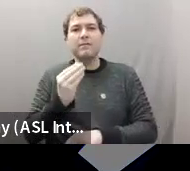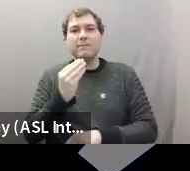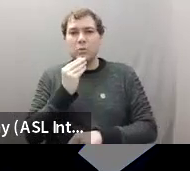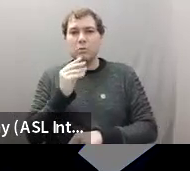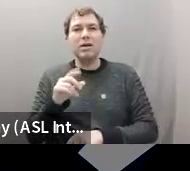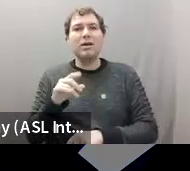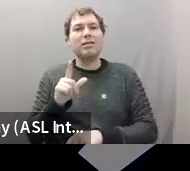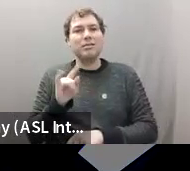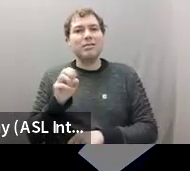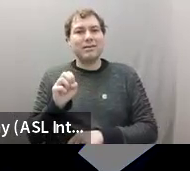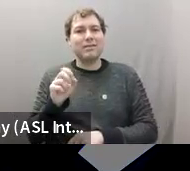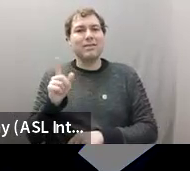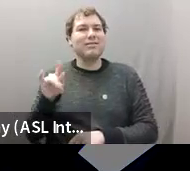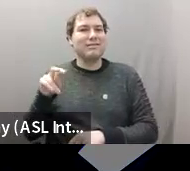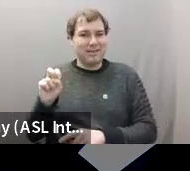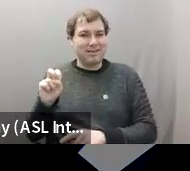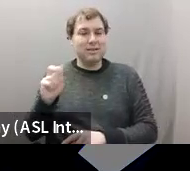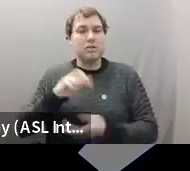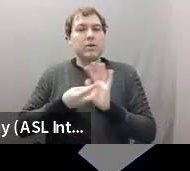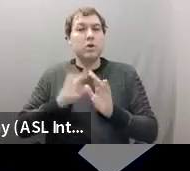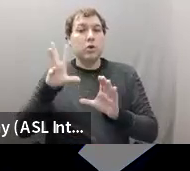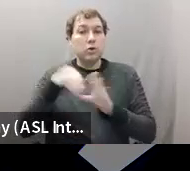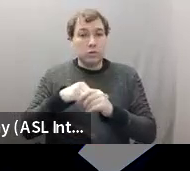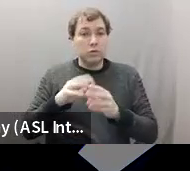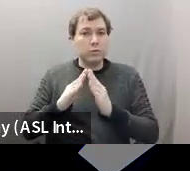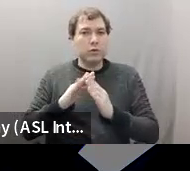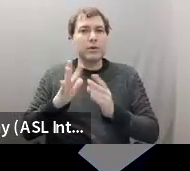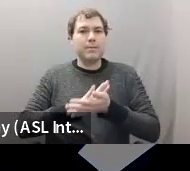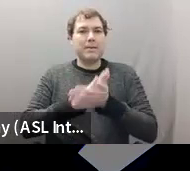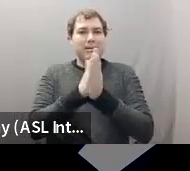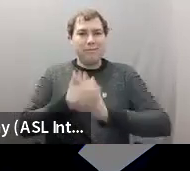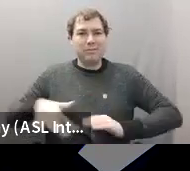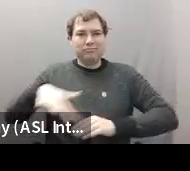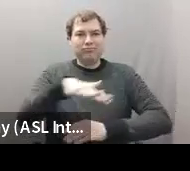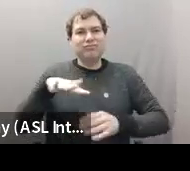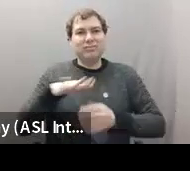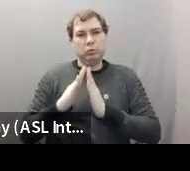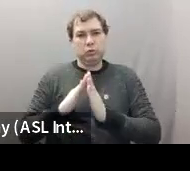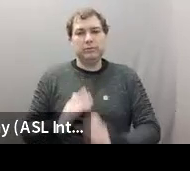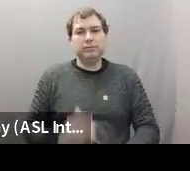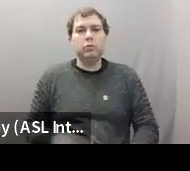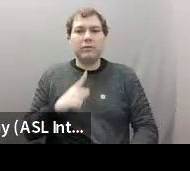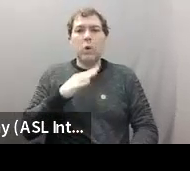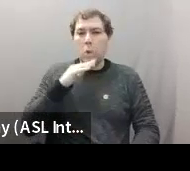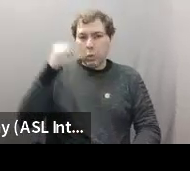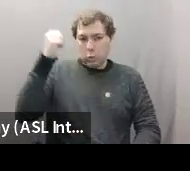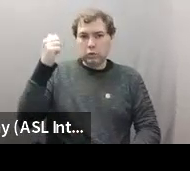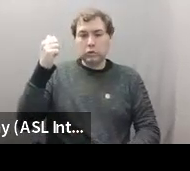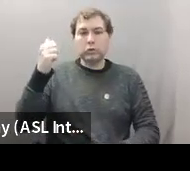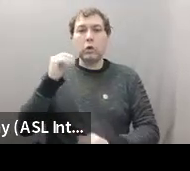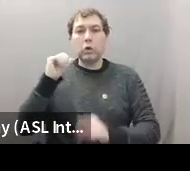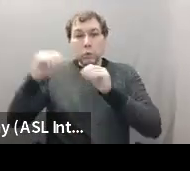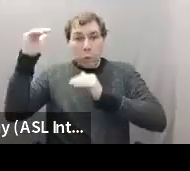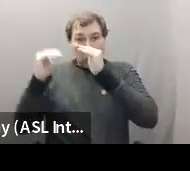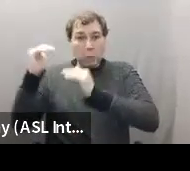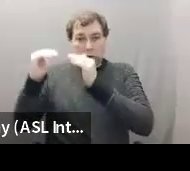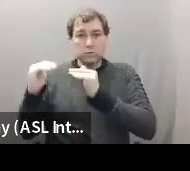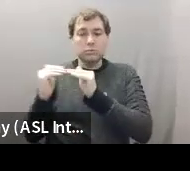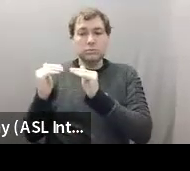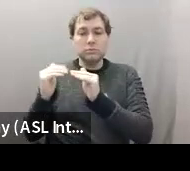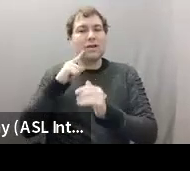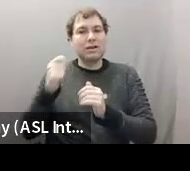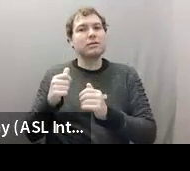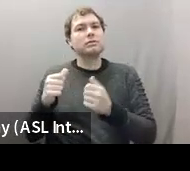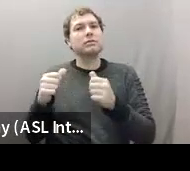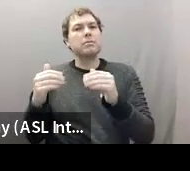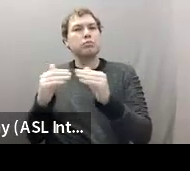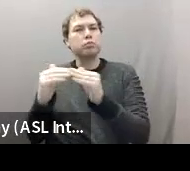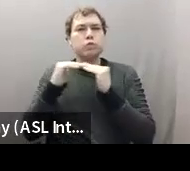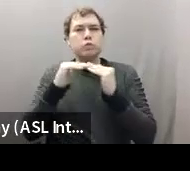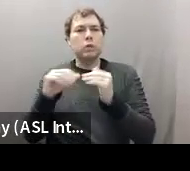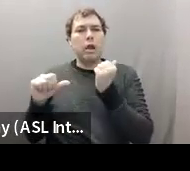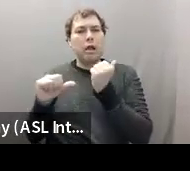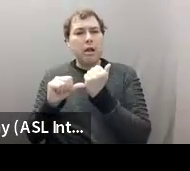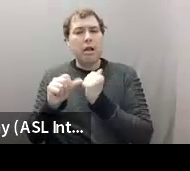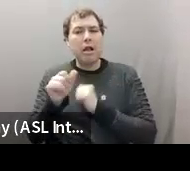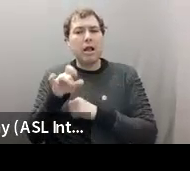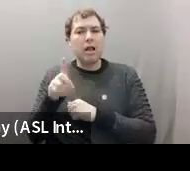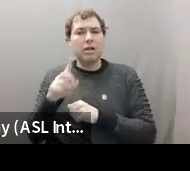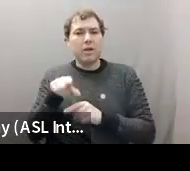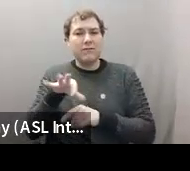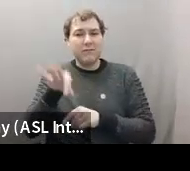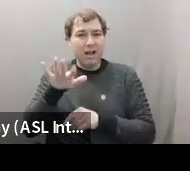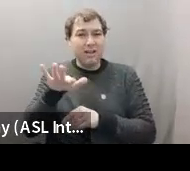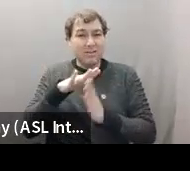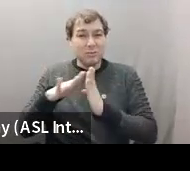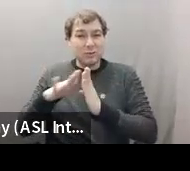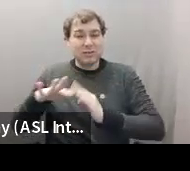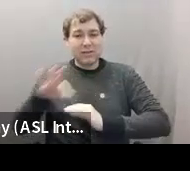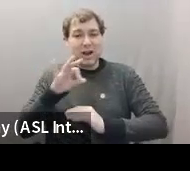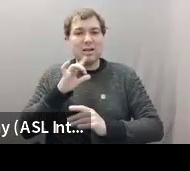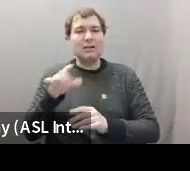Cassidy Thorne: So not just being in the community, but really being of it, we also have an older adult peer support group that's based on mutual aid. And they work to identify problems in their community. They live in senior housing.